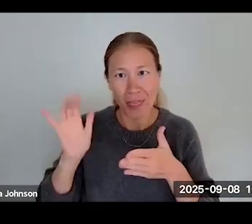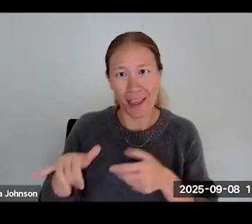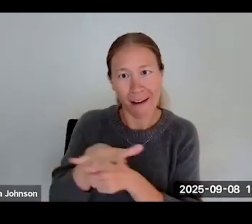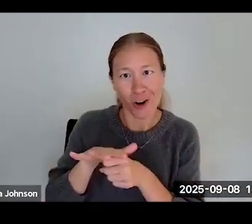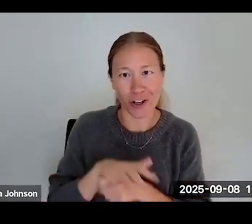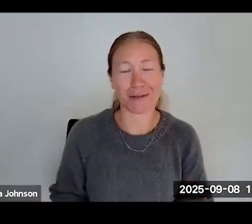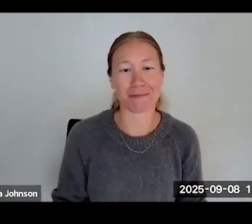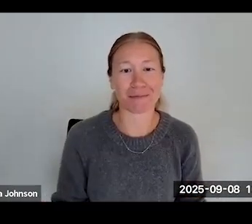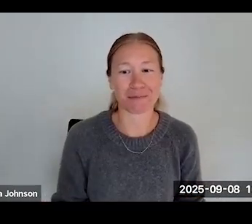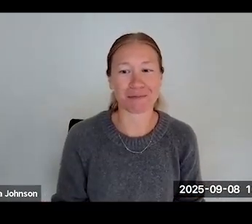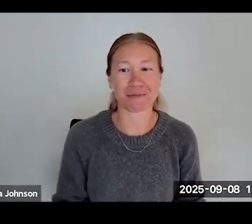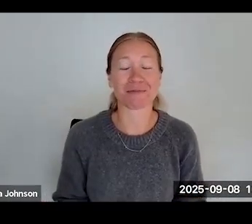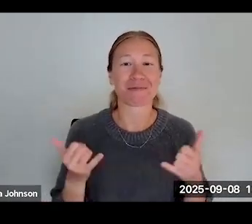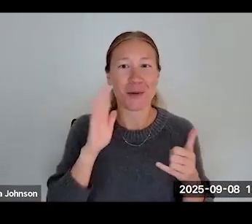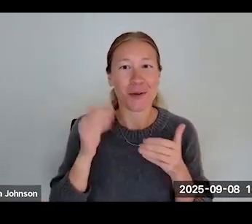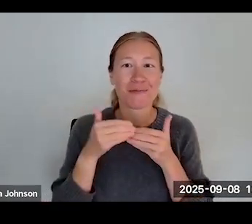So I'm gonna go ahead and advance to the next slide.